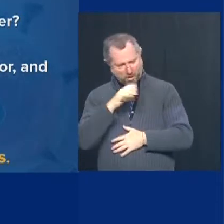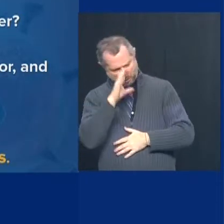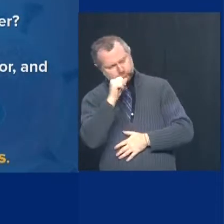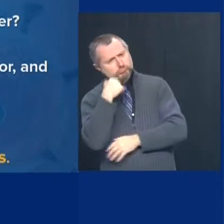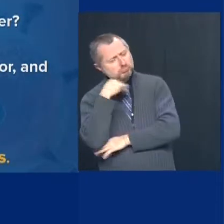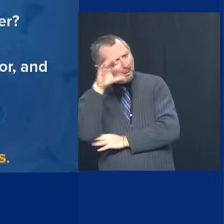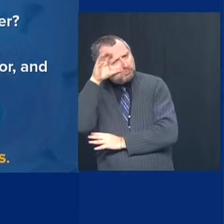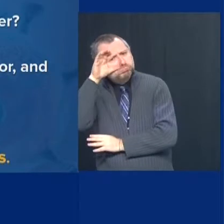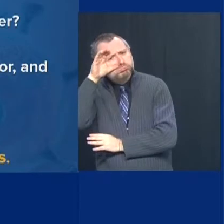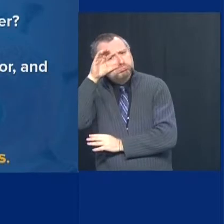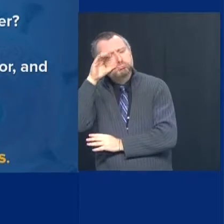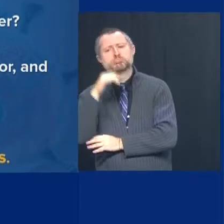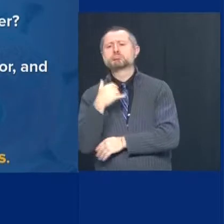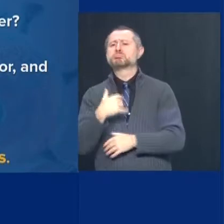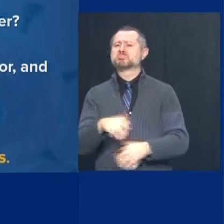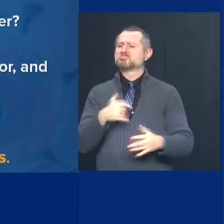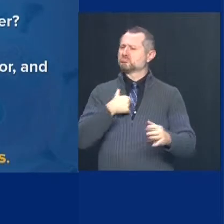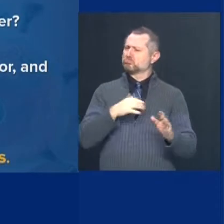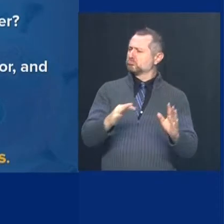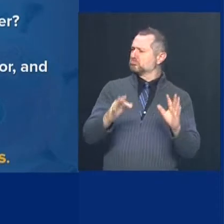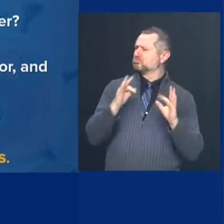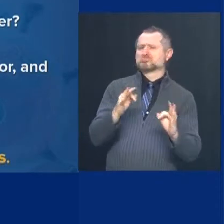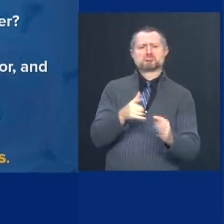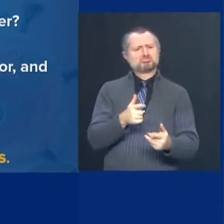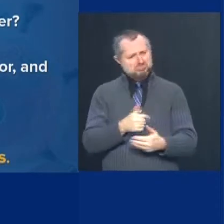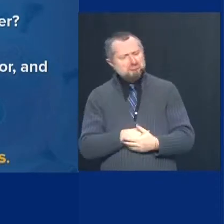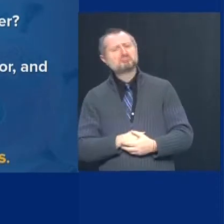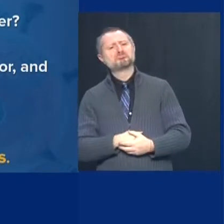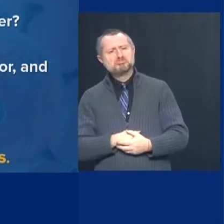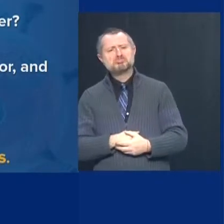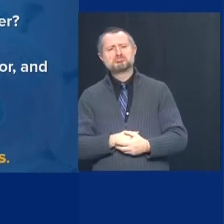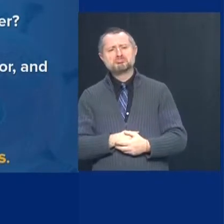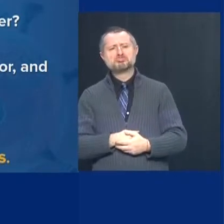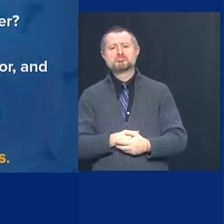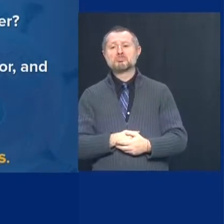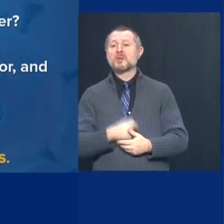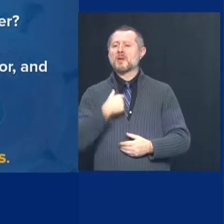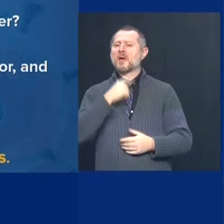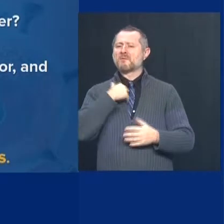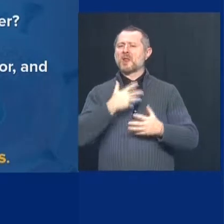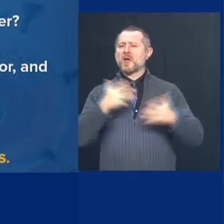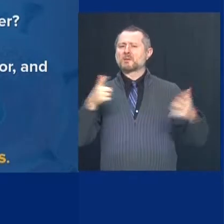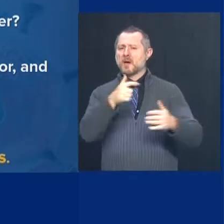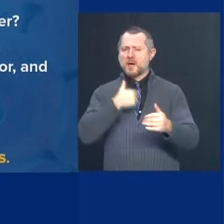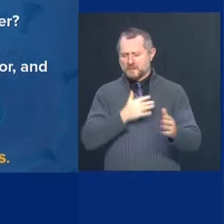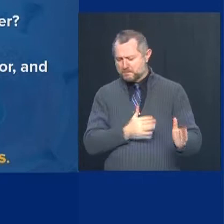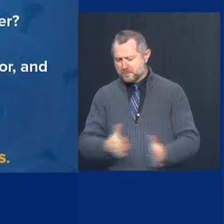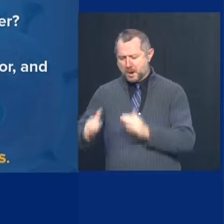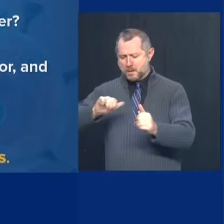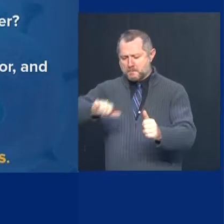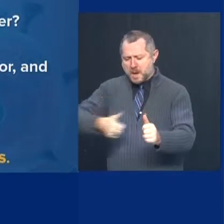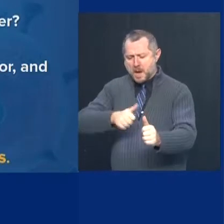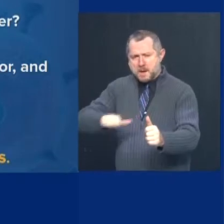OPPORTUNITY TO LISTEN TO WHAT I FOUND TO BE A VERY INTERESTING PLAN THAT YOU HAVE FOR NEW YORK.